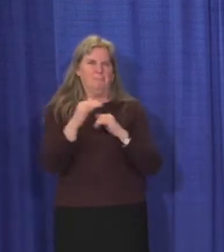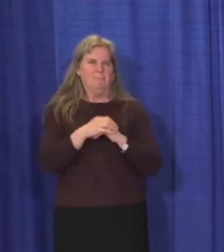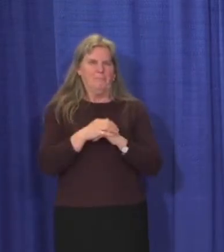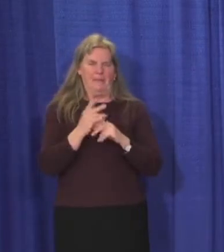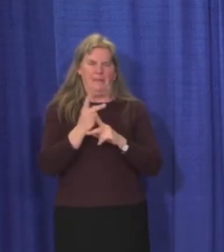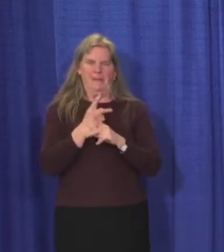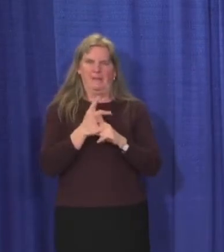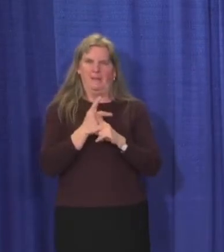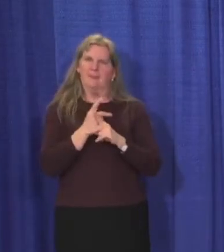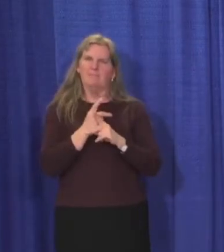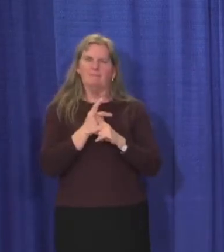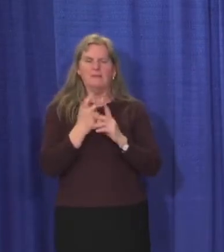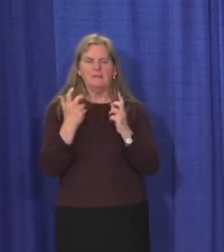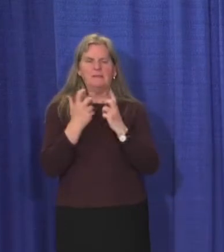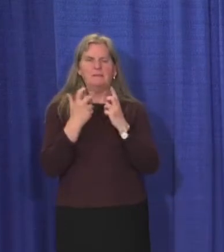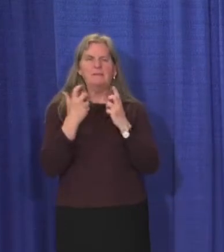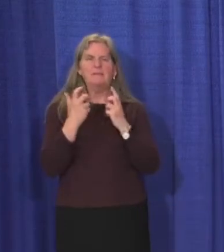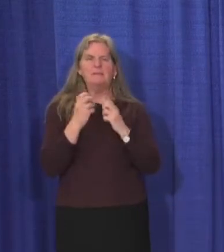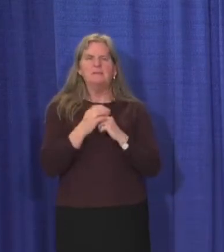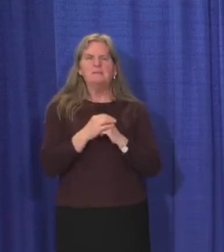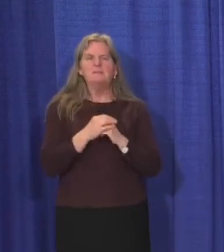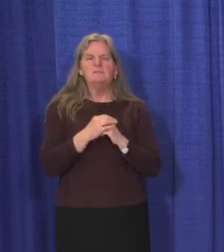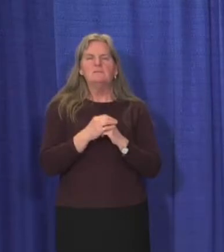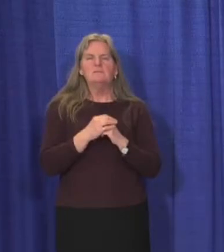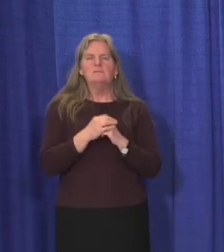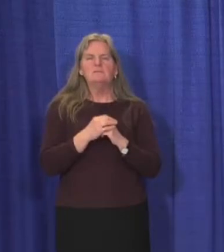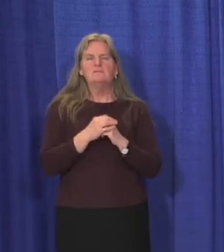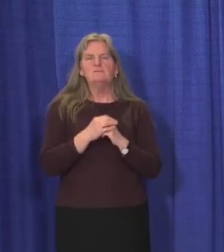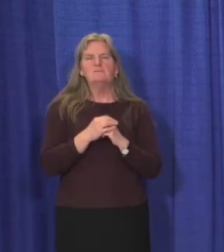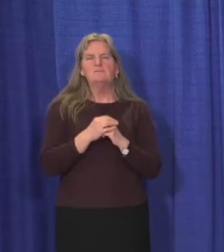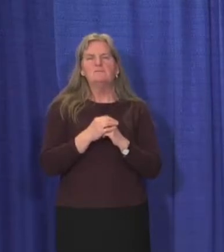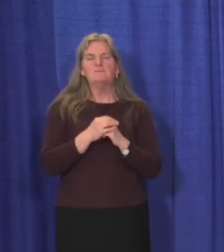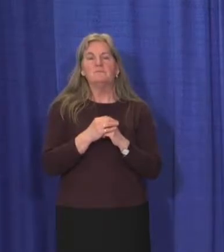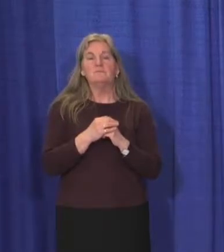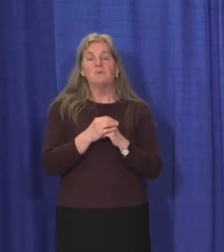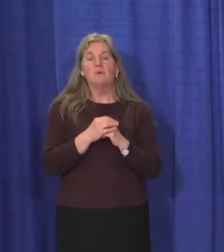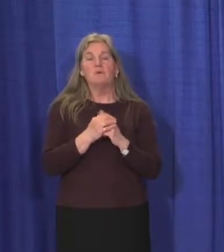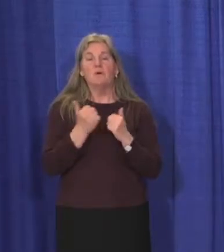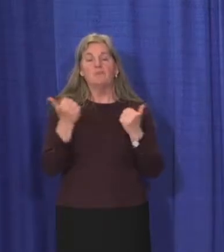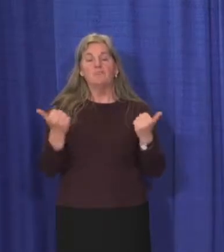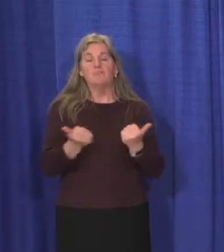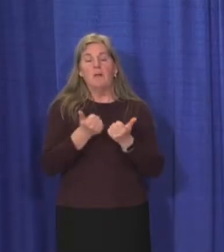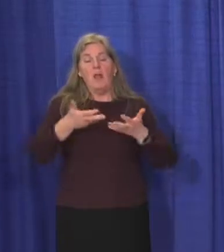allocation and process well. I don't think we are sitting